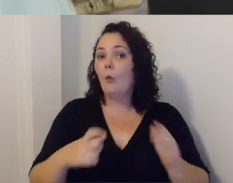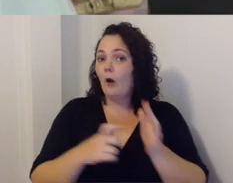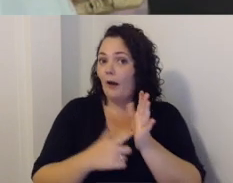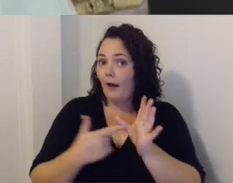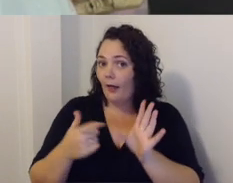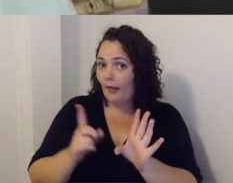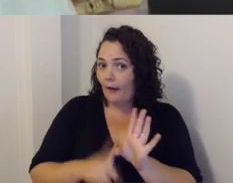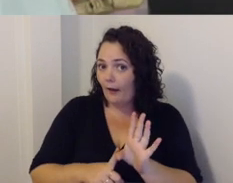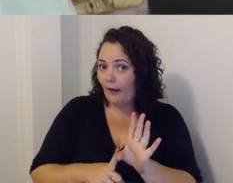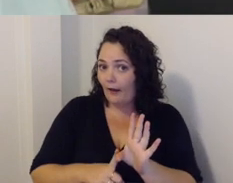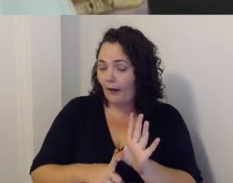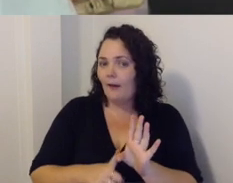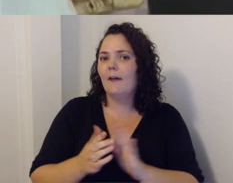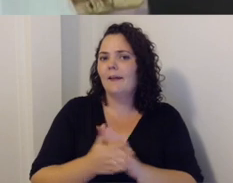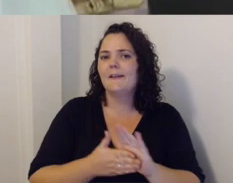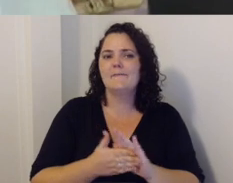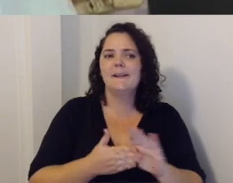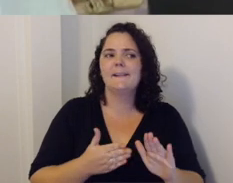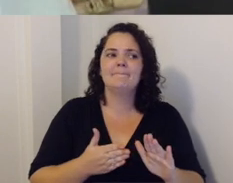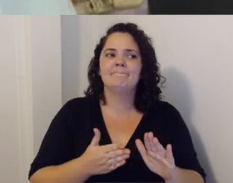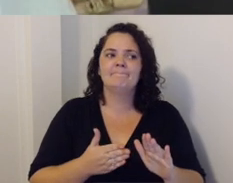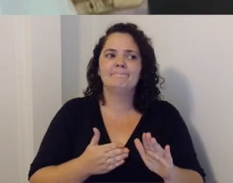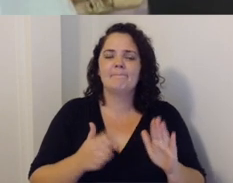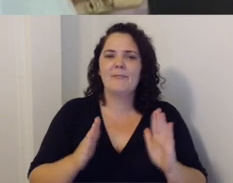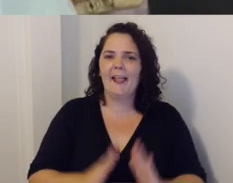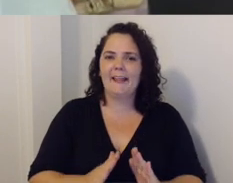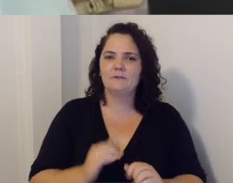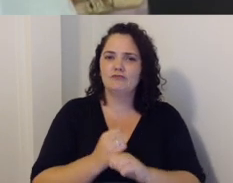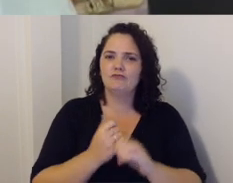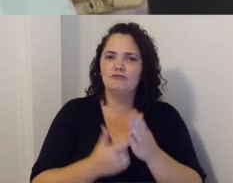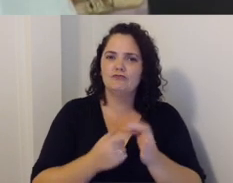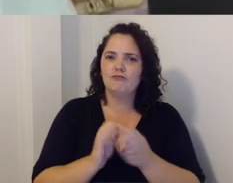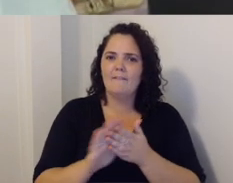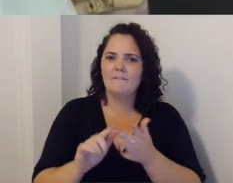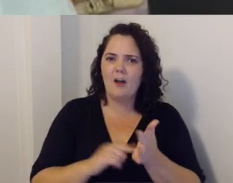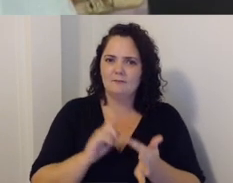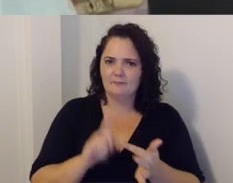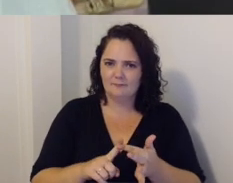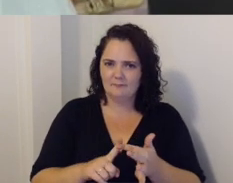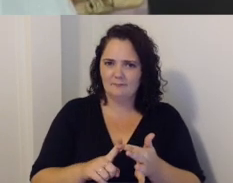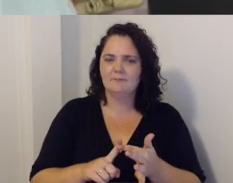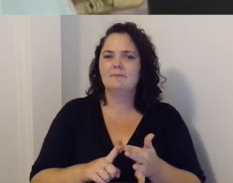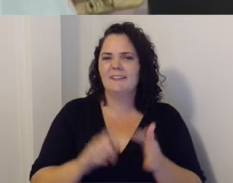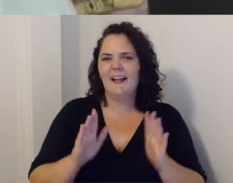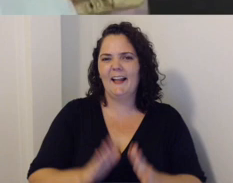with it you'll have less graphite which means less material that makes it dark and gray and it'll be